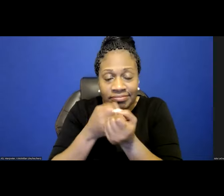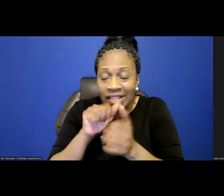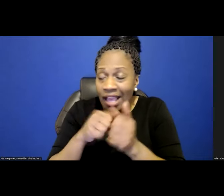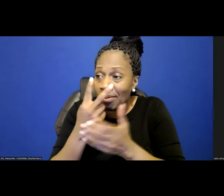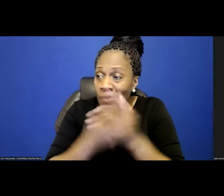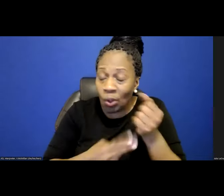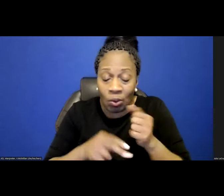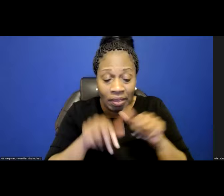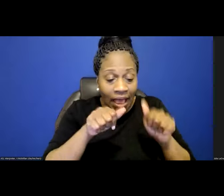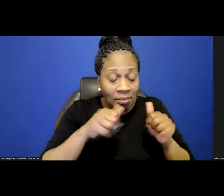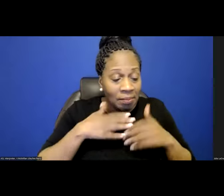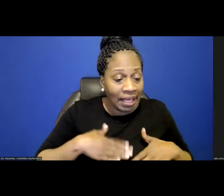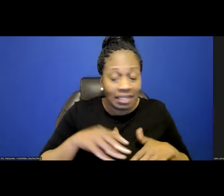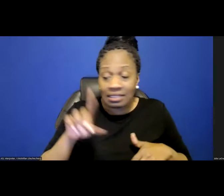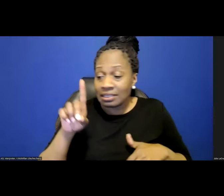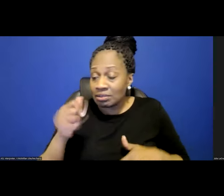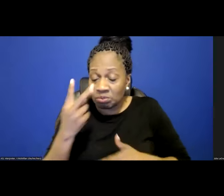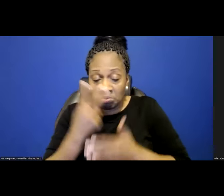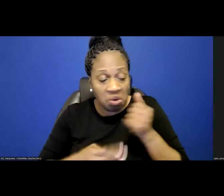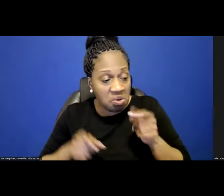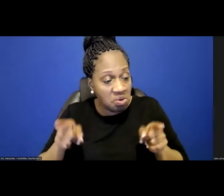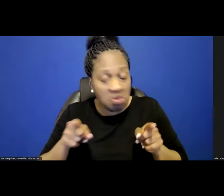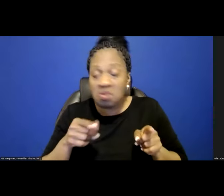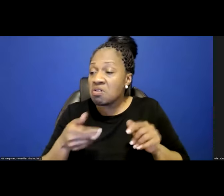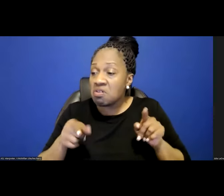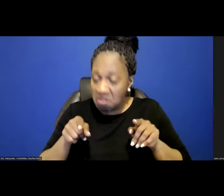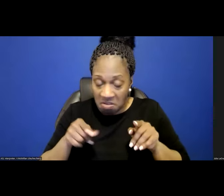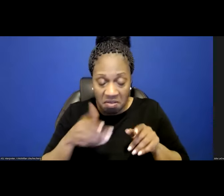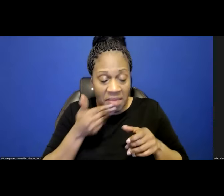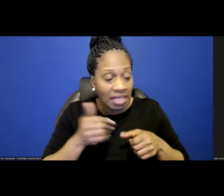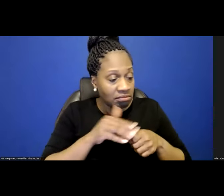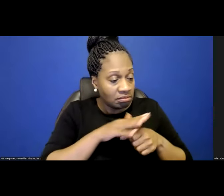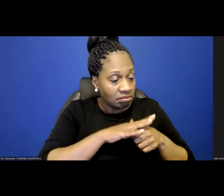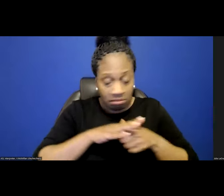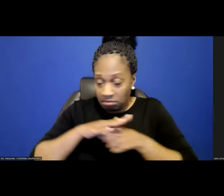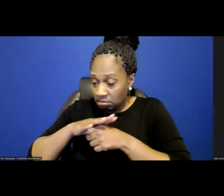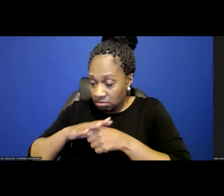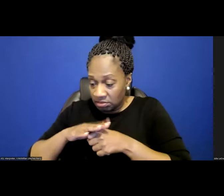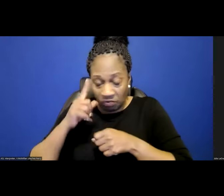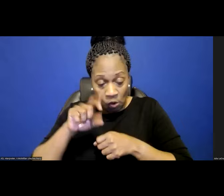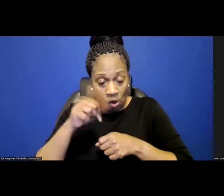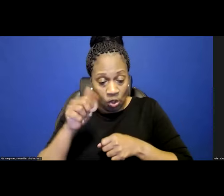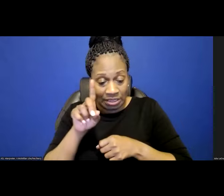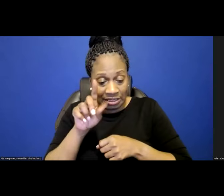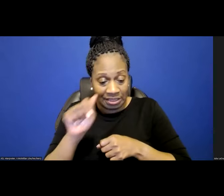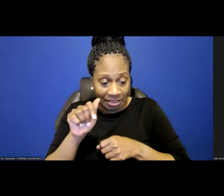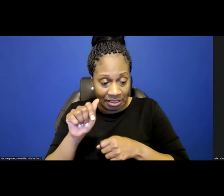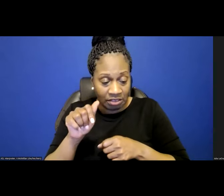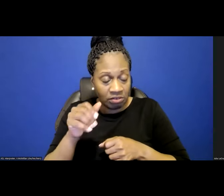and disabled can best make spaces for other disabled artists.